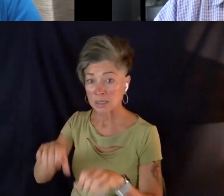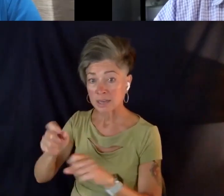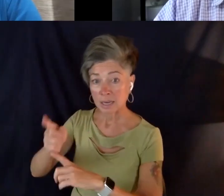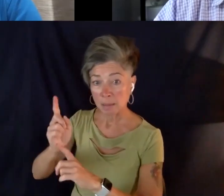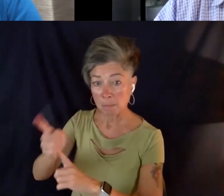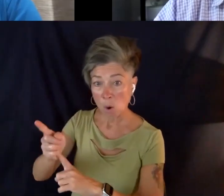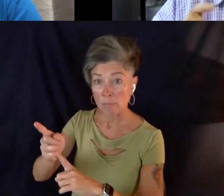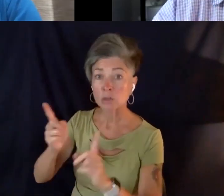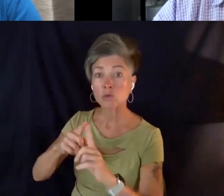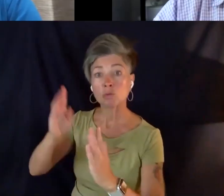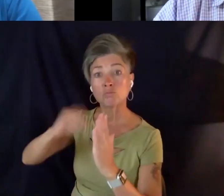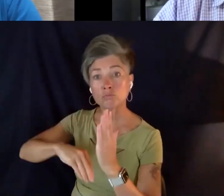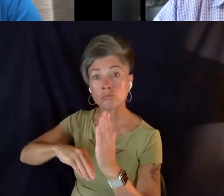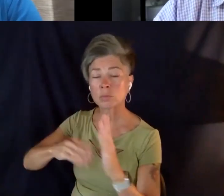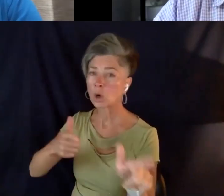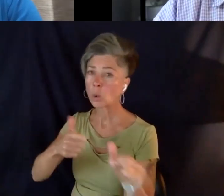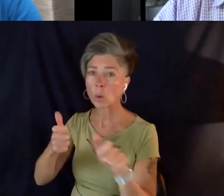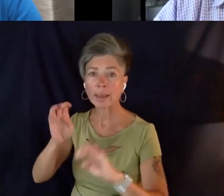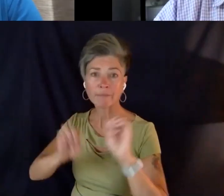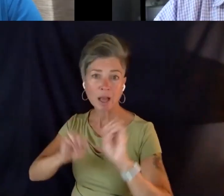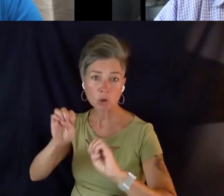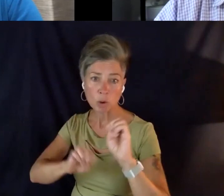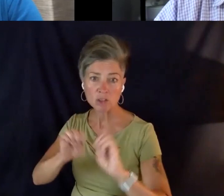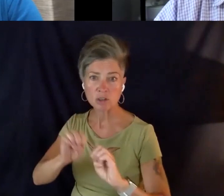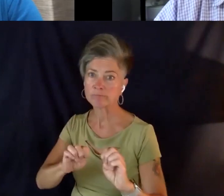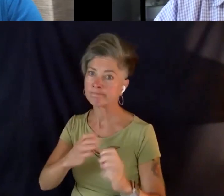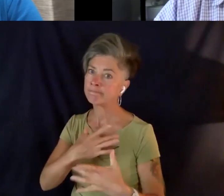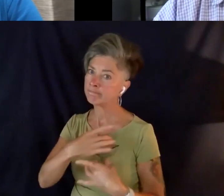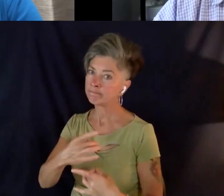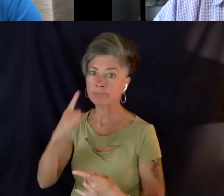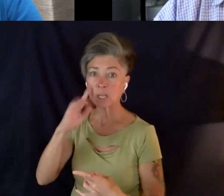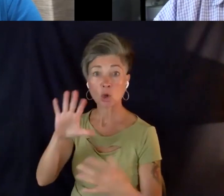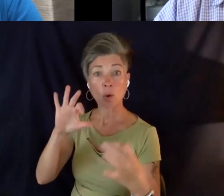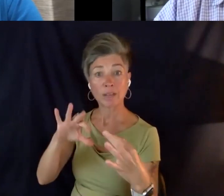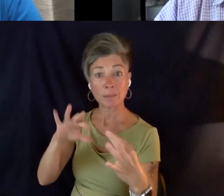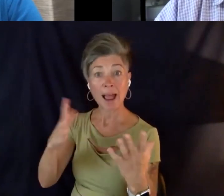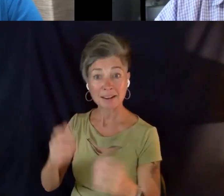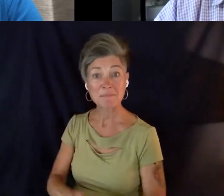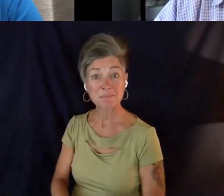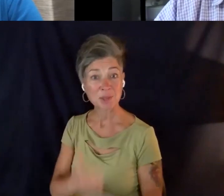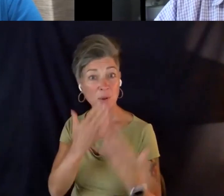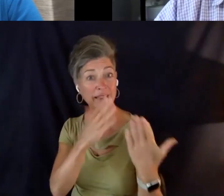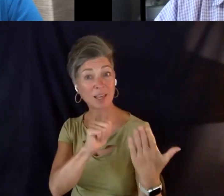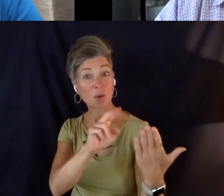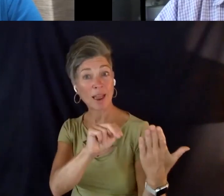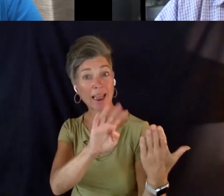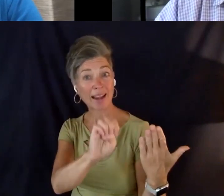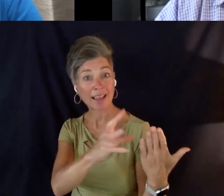to fill out a very quick evaluation, we'd really like to hear your feedback on it. So thank you Annie, and thank you for everybody else